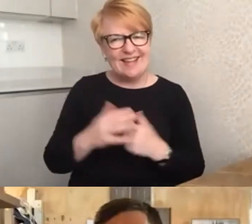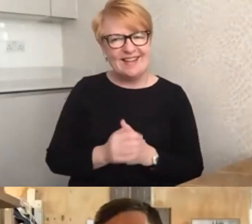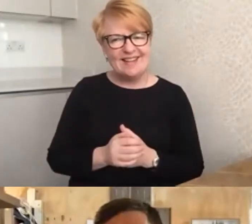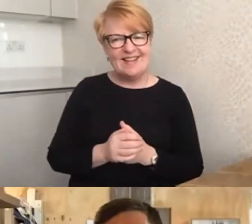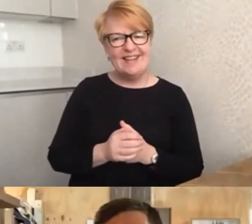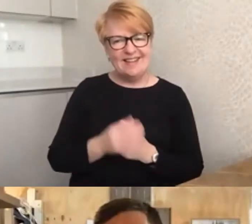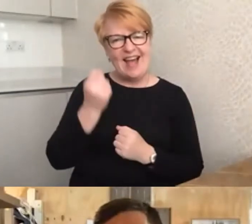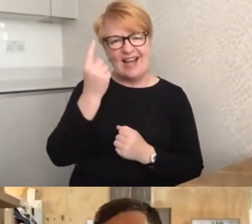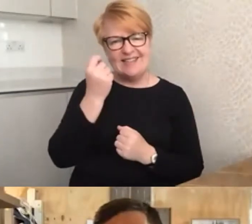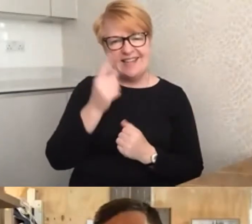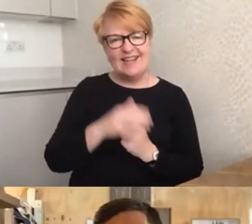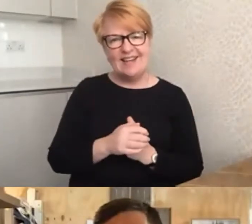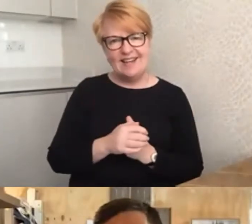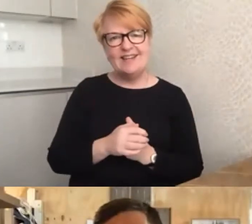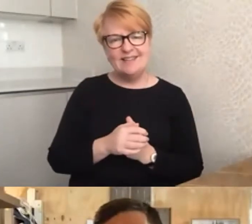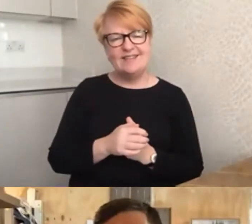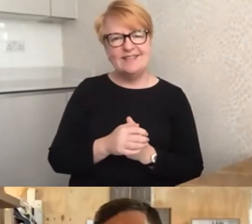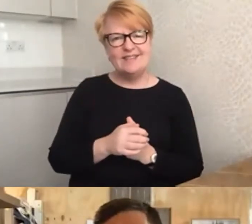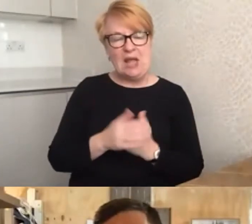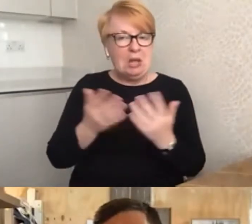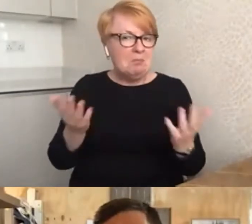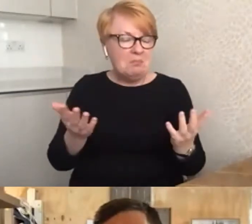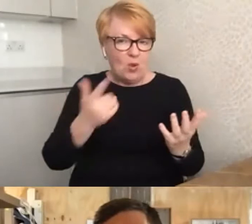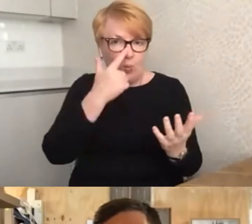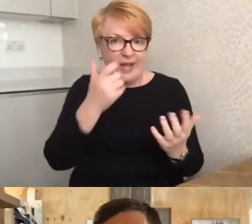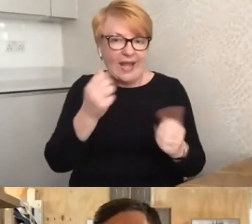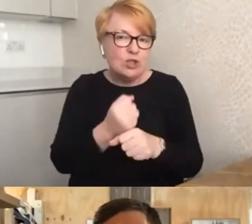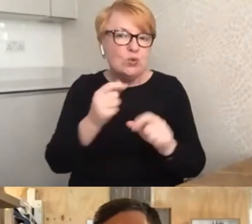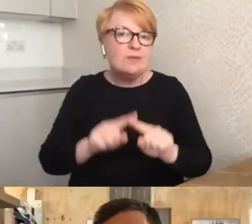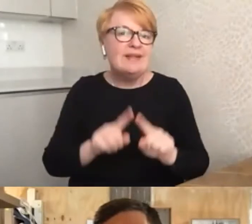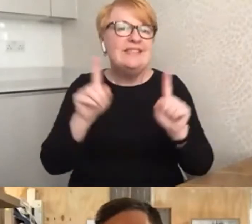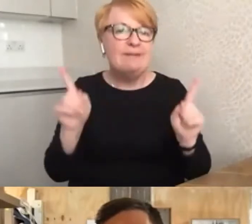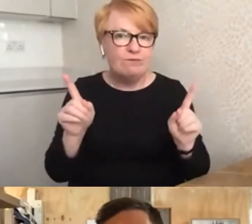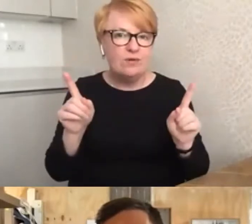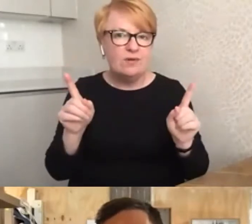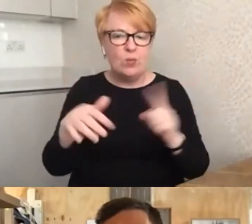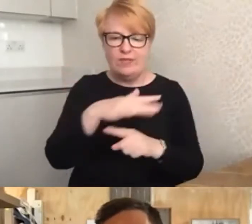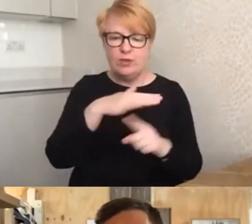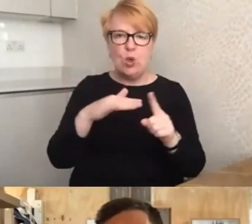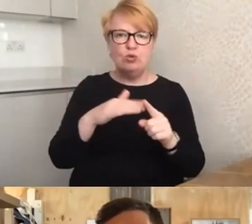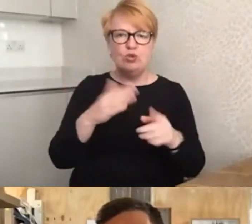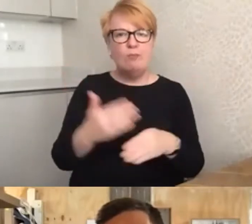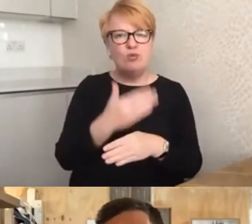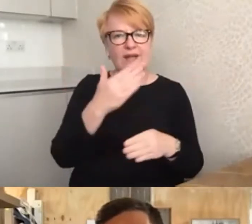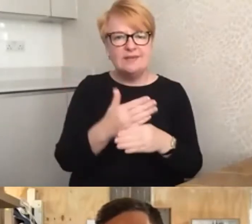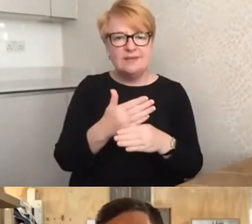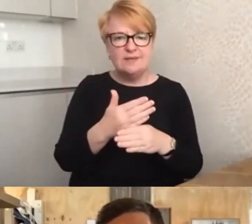you know, that we could, we could at least do something different with social practice, that didn't necessarily mean kind of instrumentalisation